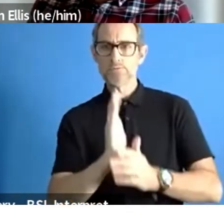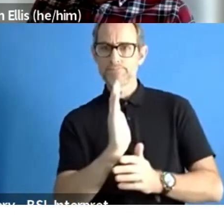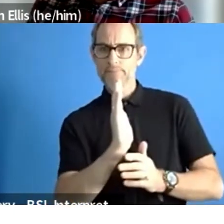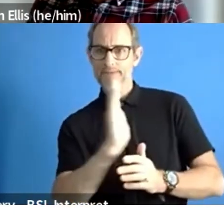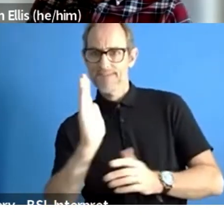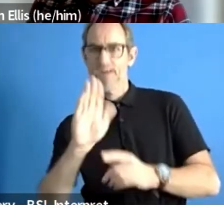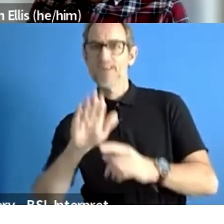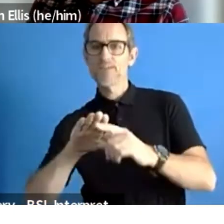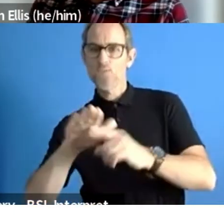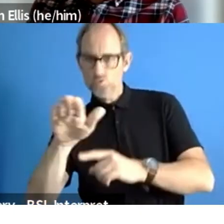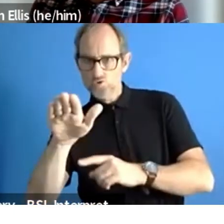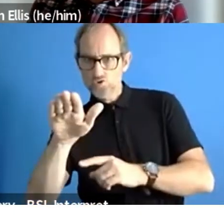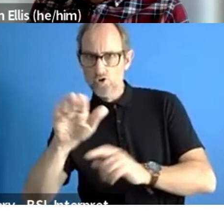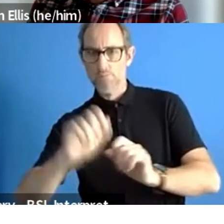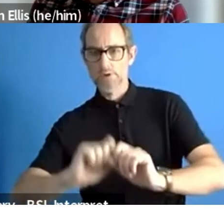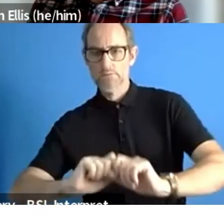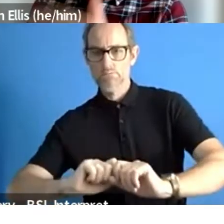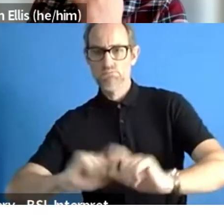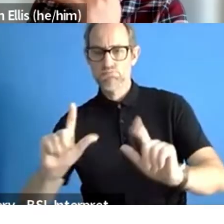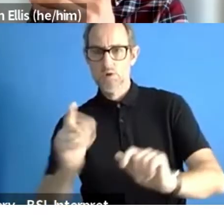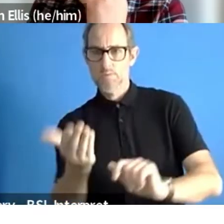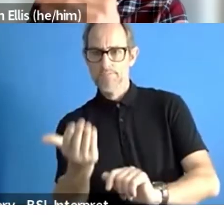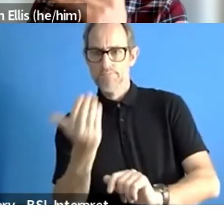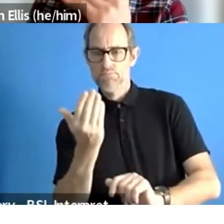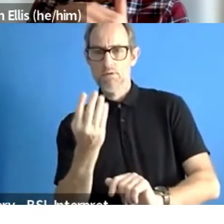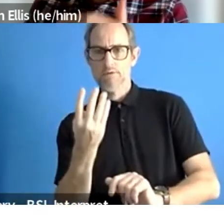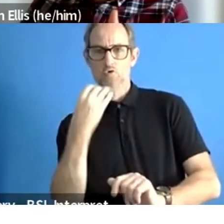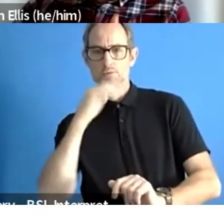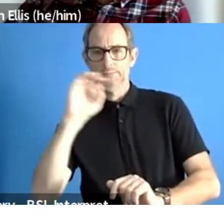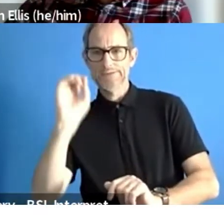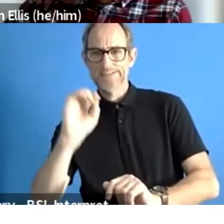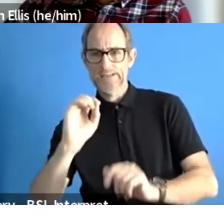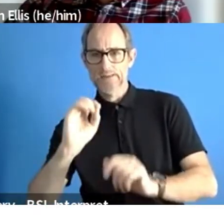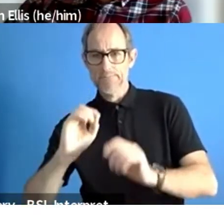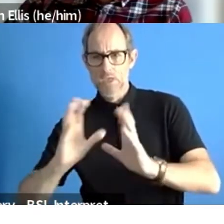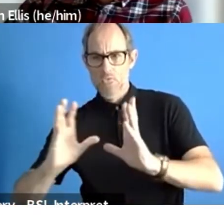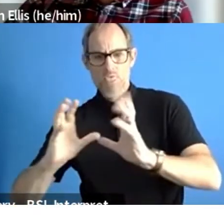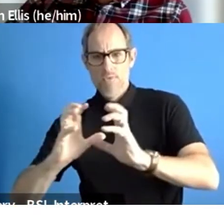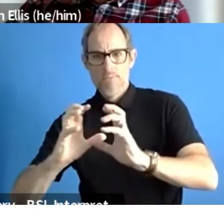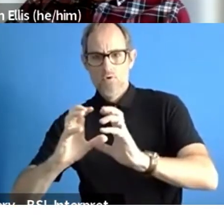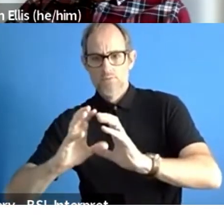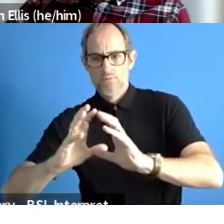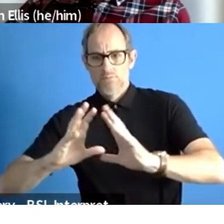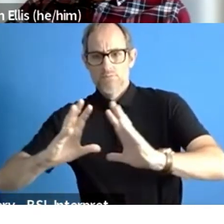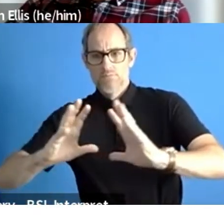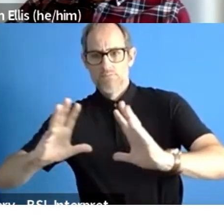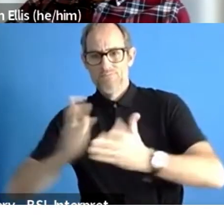UAP zoomed into 300% and you can see it's lost content so that's a WCAG violation, so we work with mobile internal teams to redesign the UAP to reflow so on